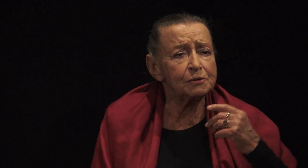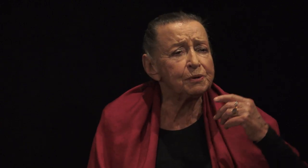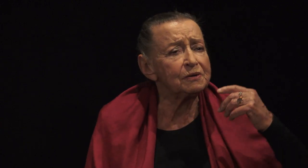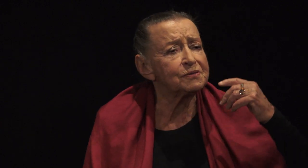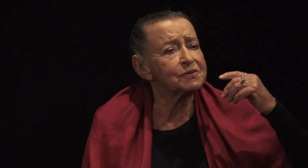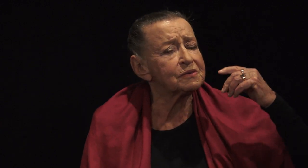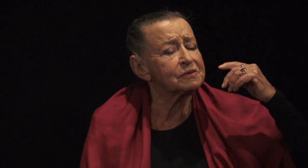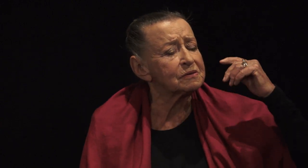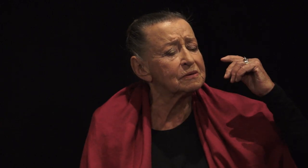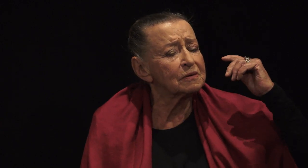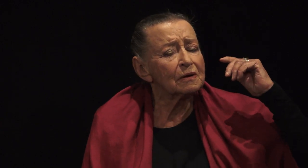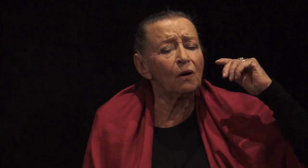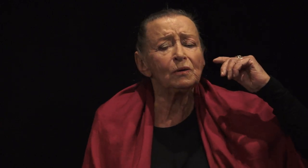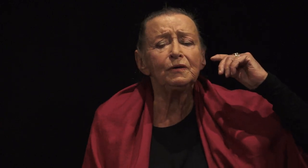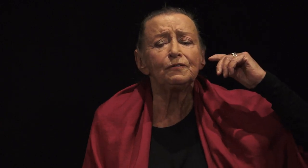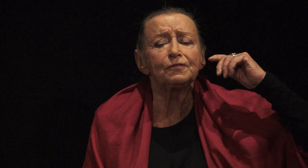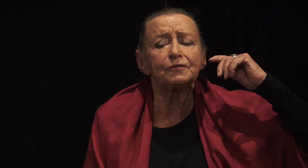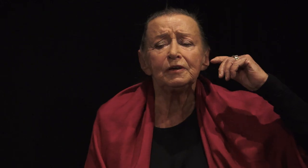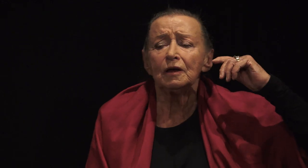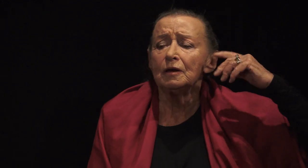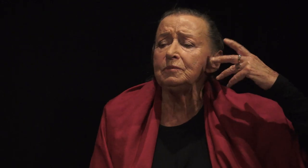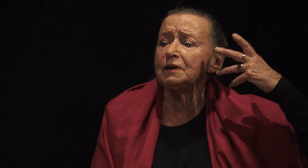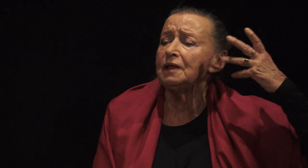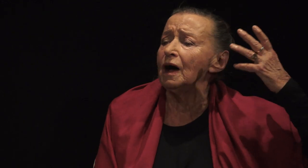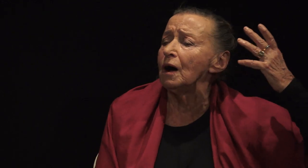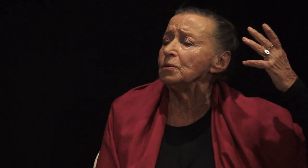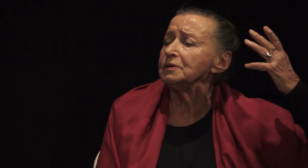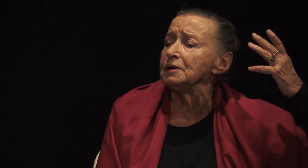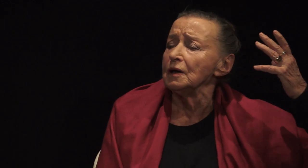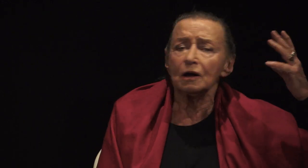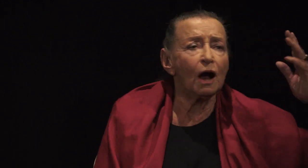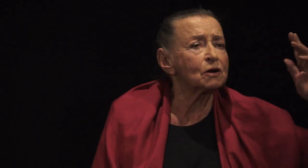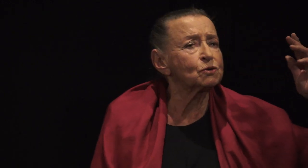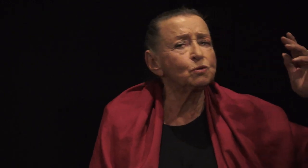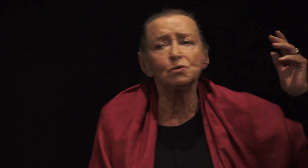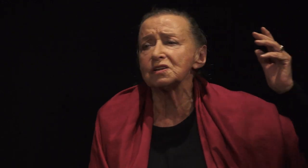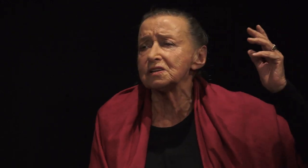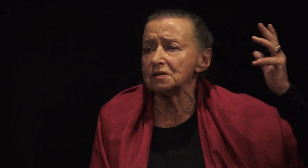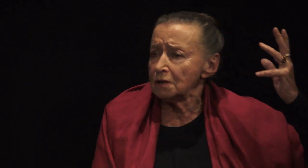orange and olives trees, said how very good were cactus